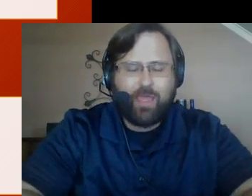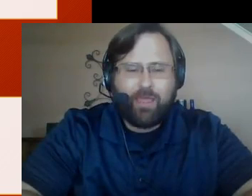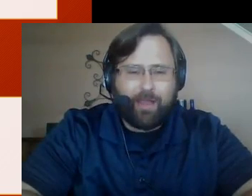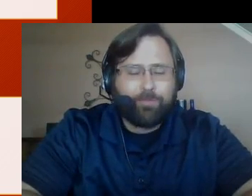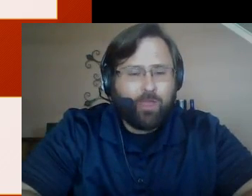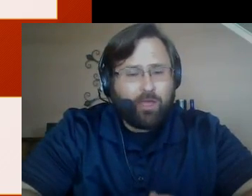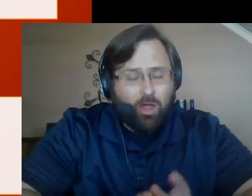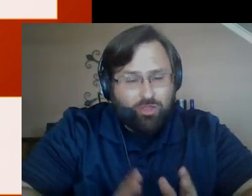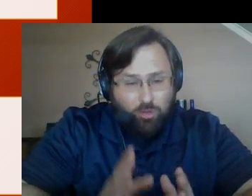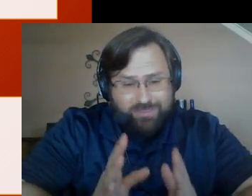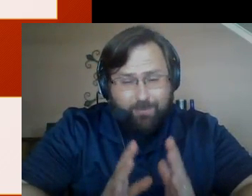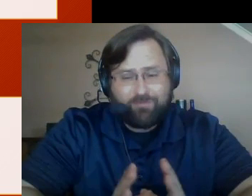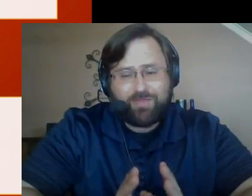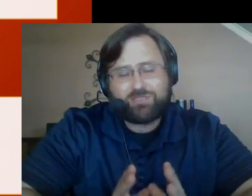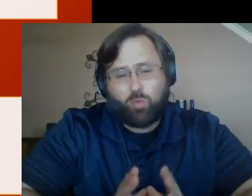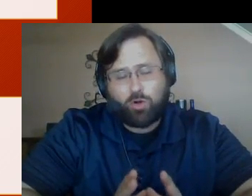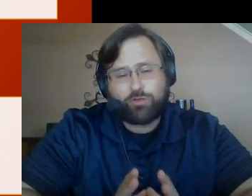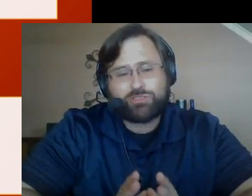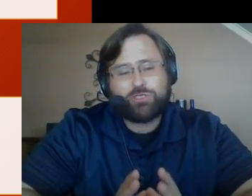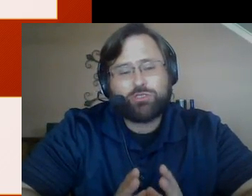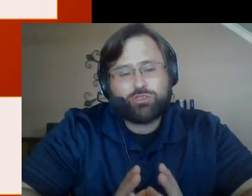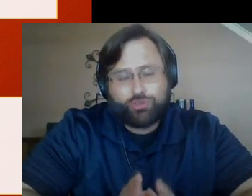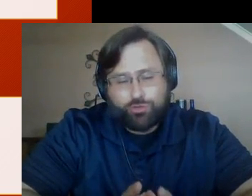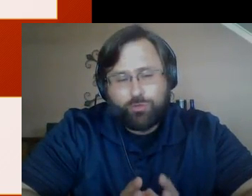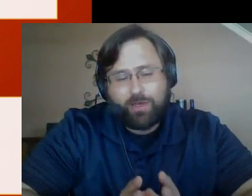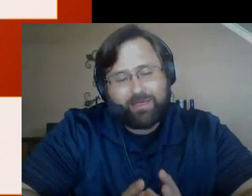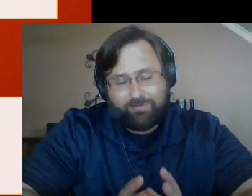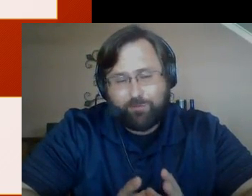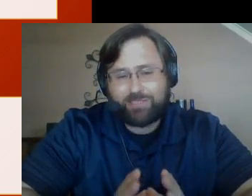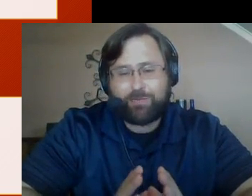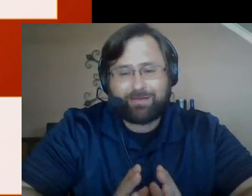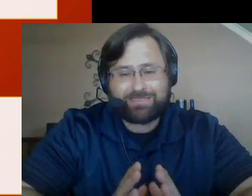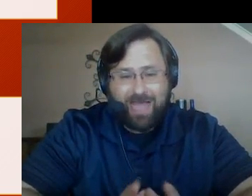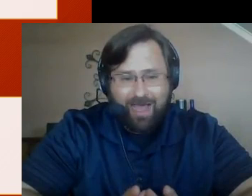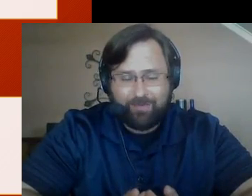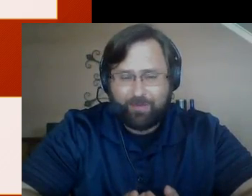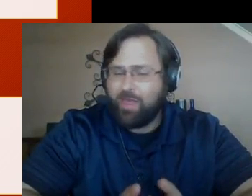now though some of these words do give information about time